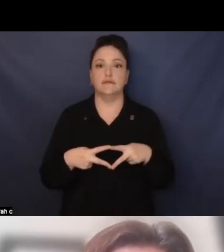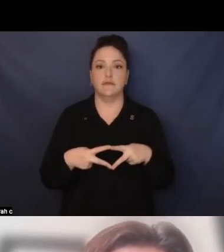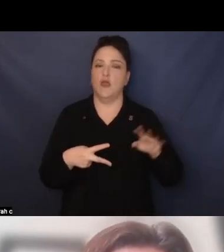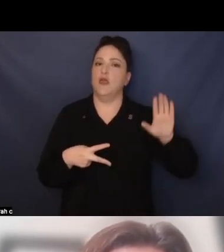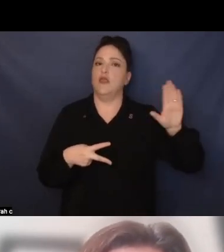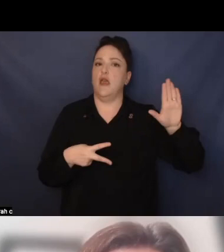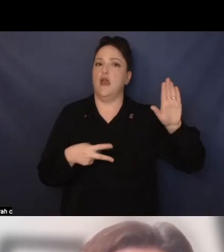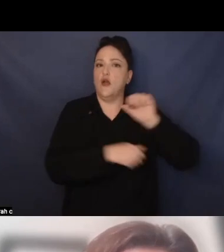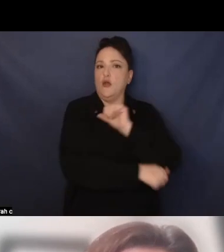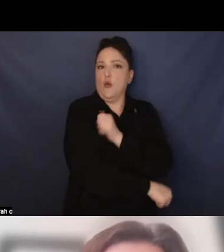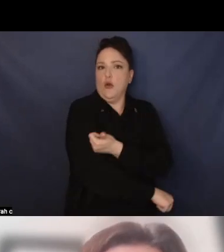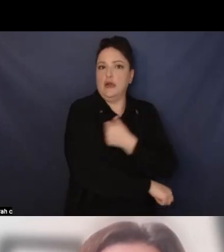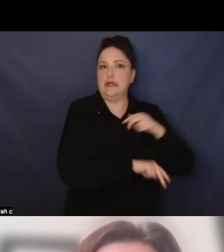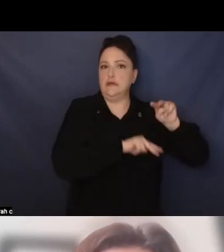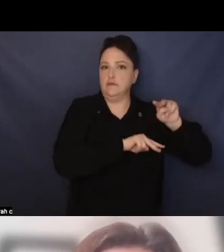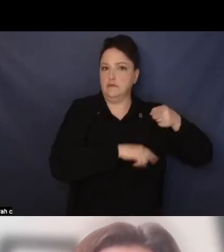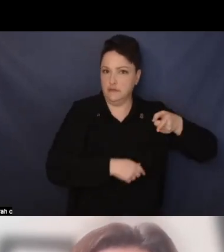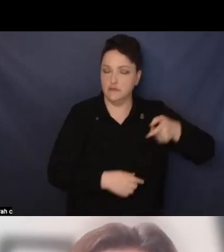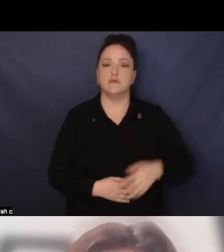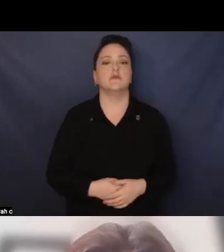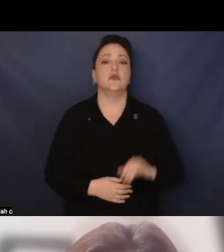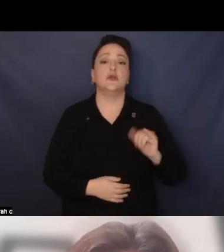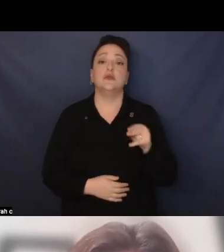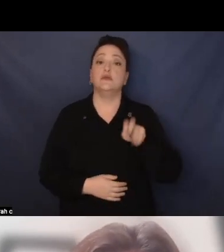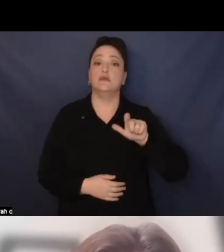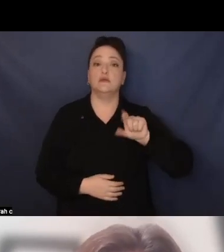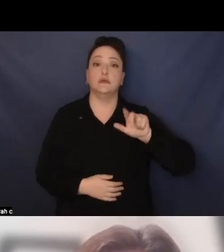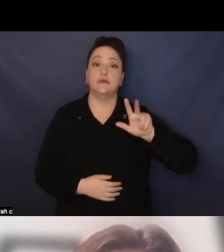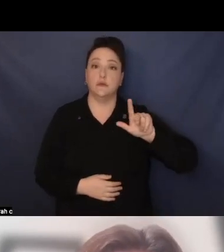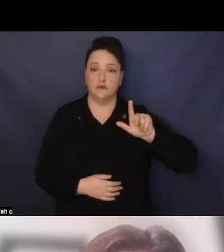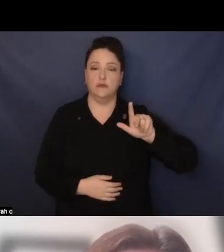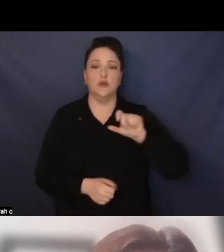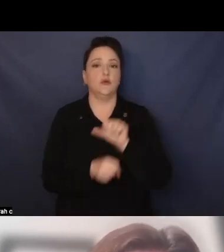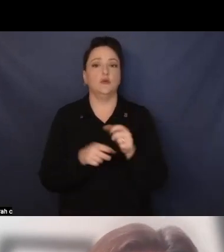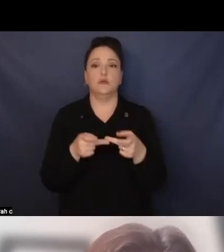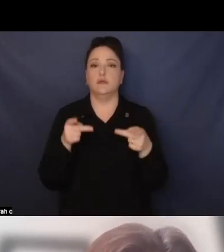One is the June 2023 California workplace guide covering healthcare.